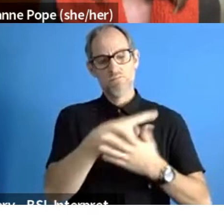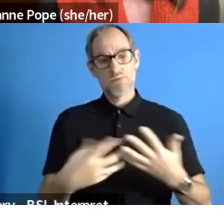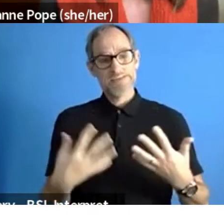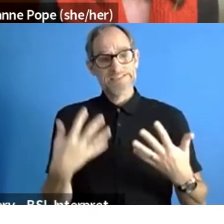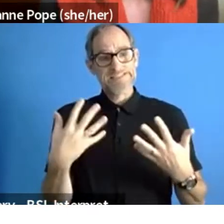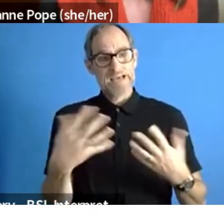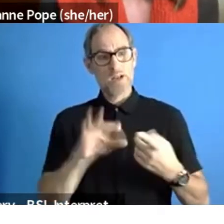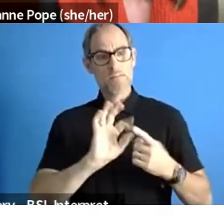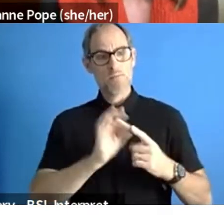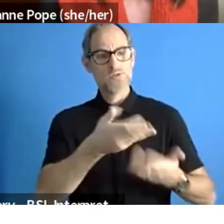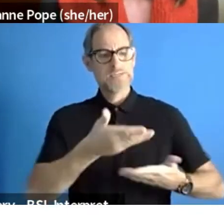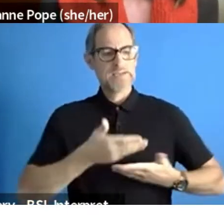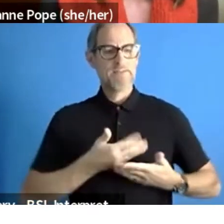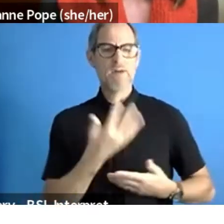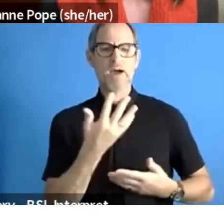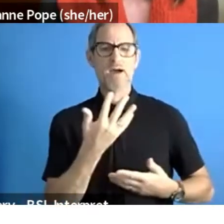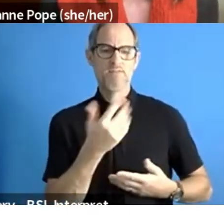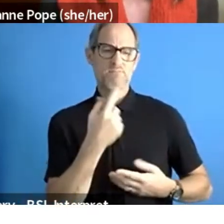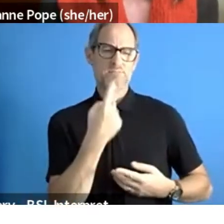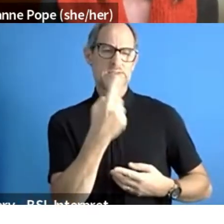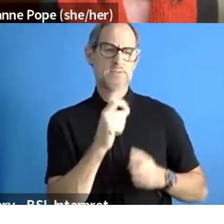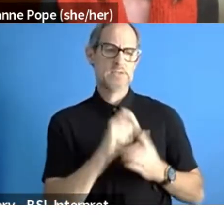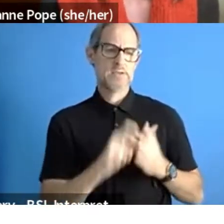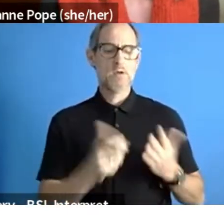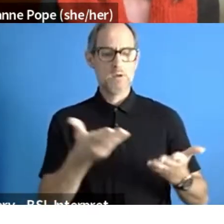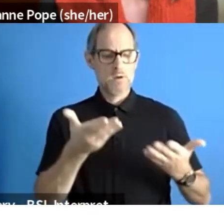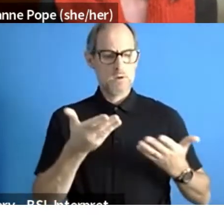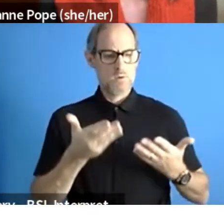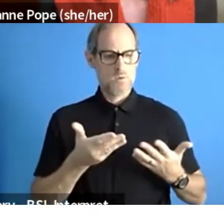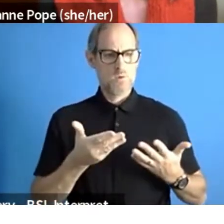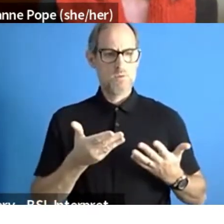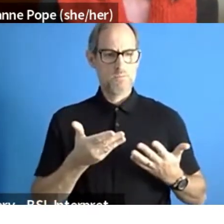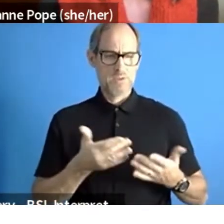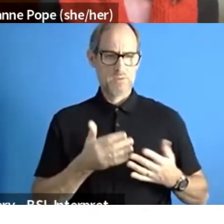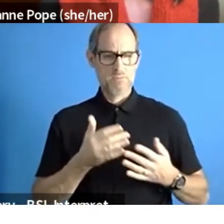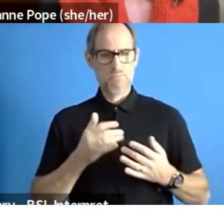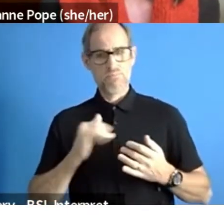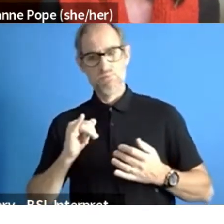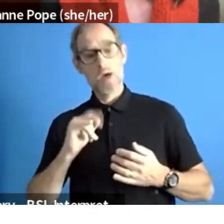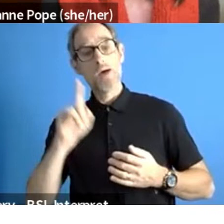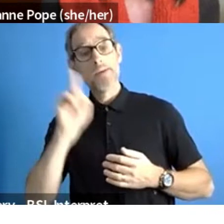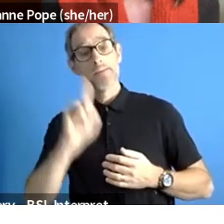which compared poorly to 8 out of 10.